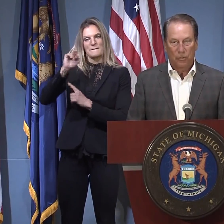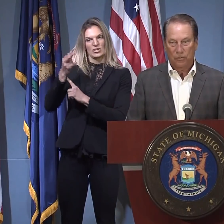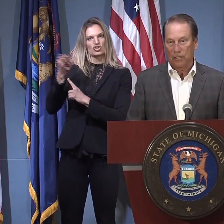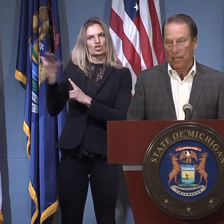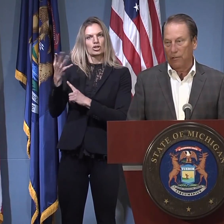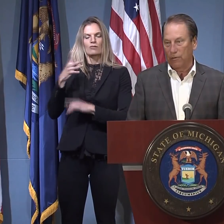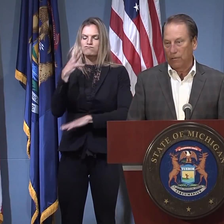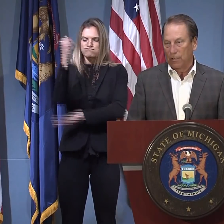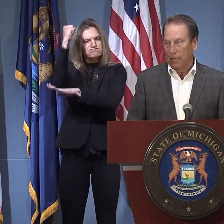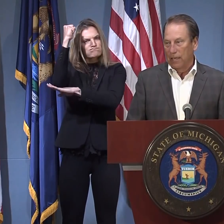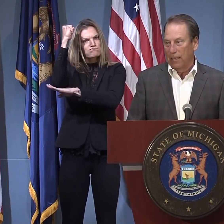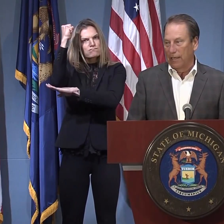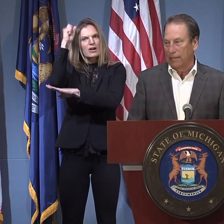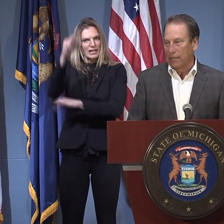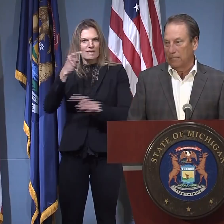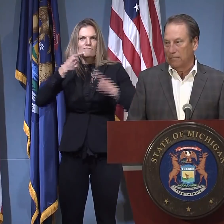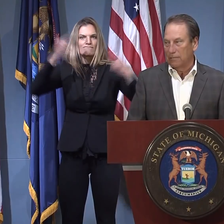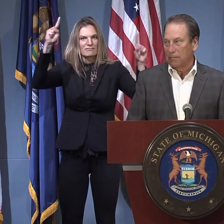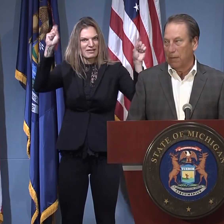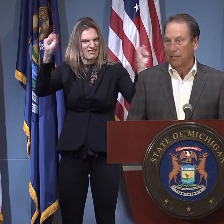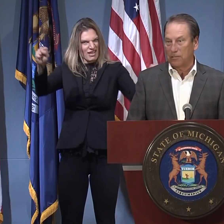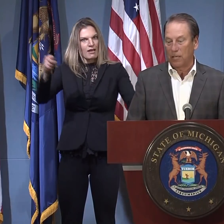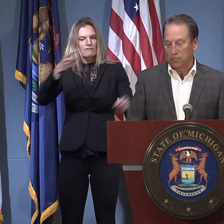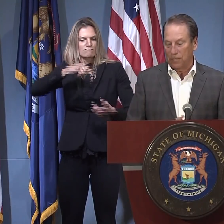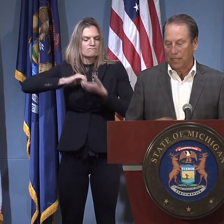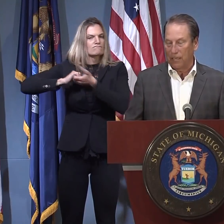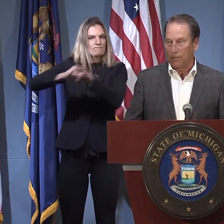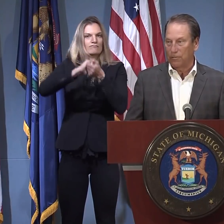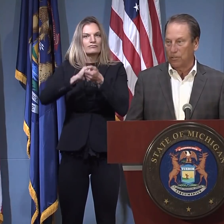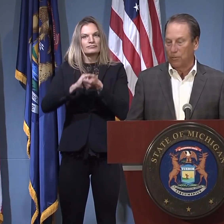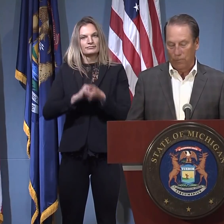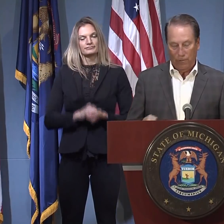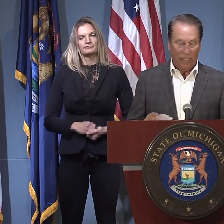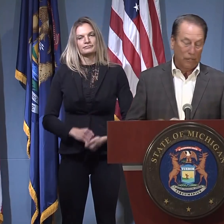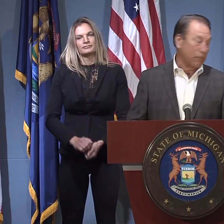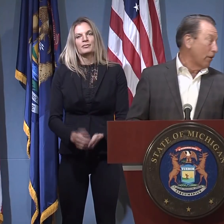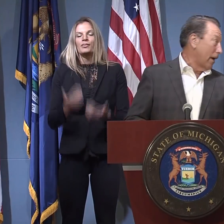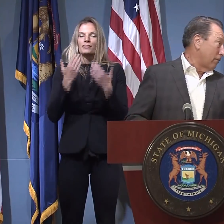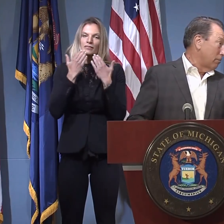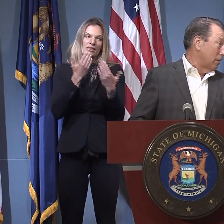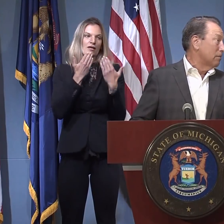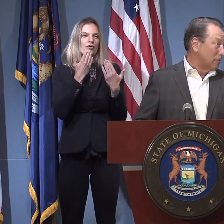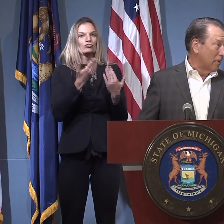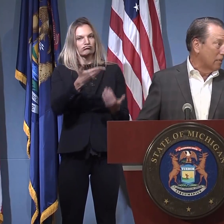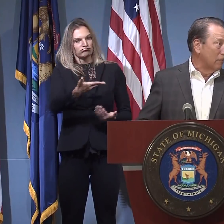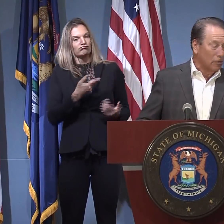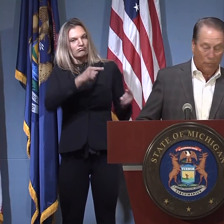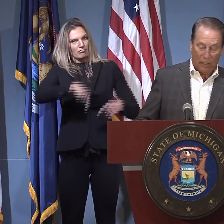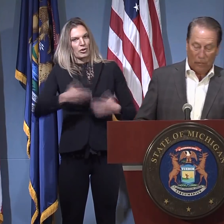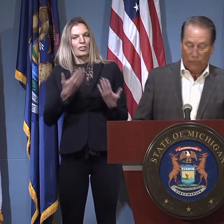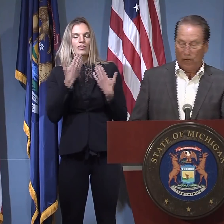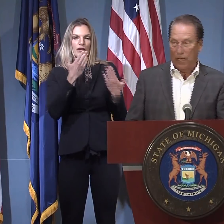ALL MASK UP FOR MICHIGAN AND SHOW THIS CON TRI THE STATE THAT REALLY DOES WORK TOGETHER, AND